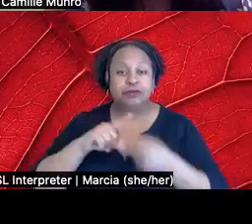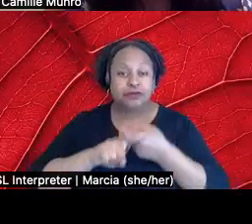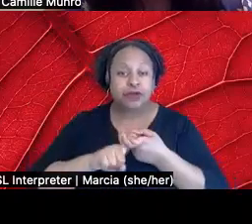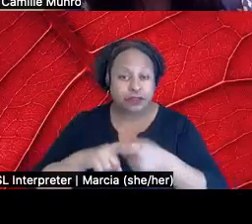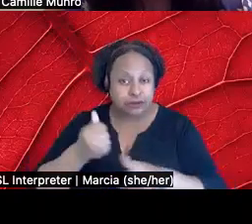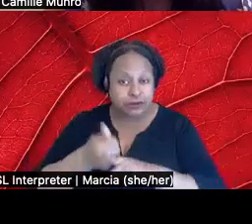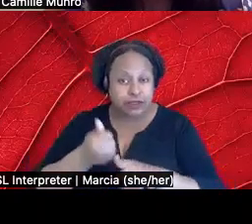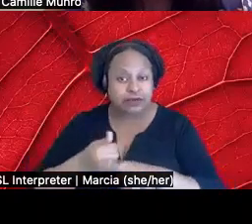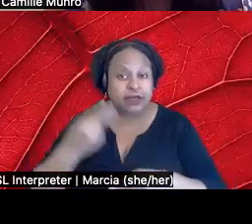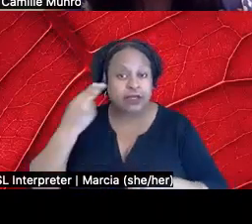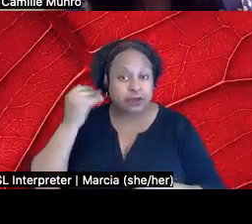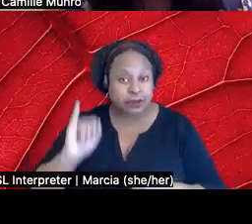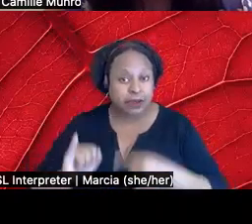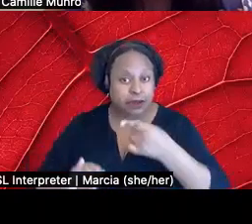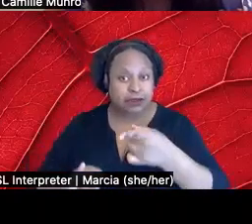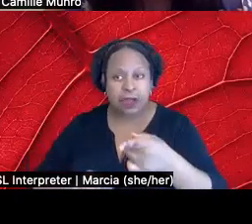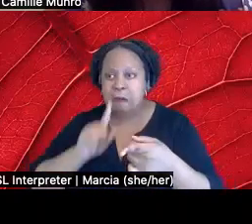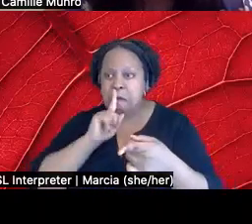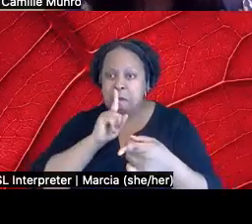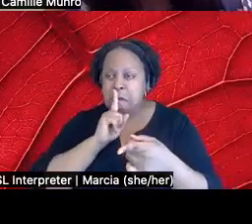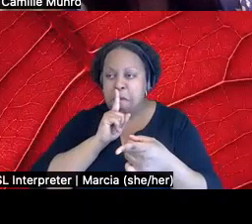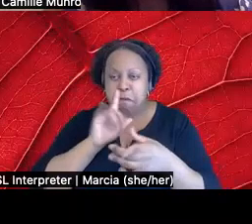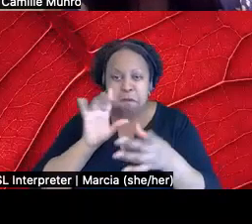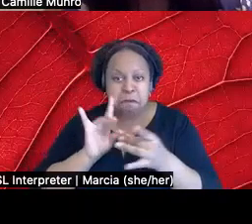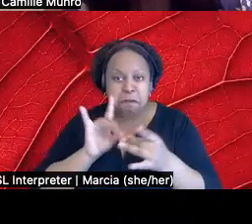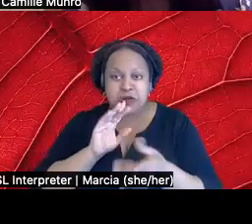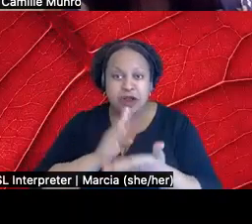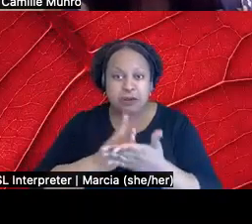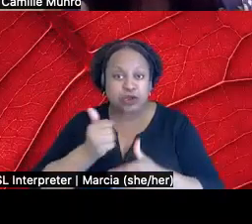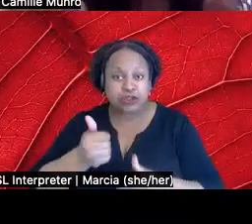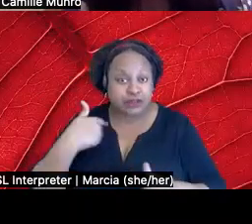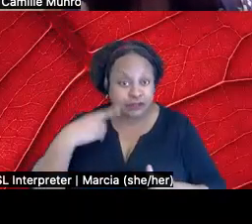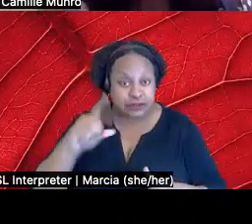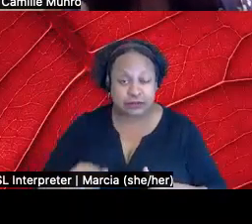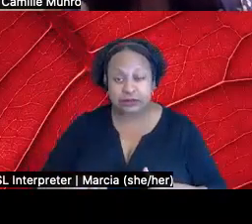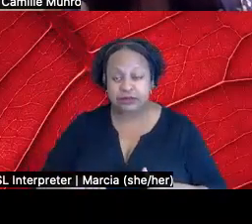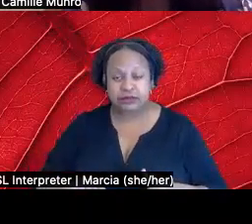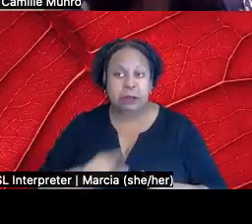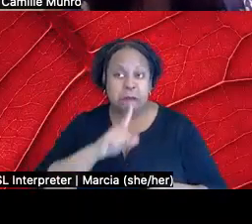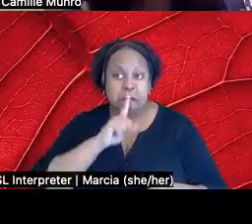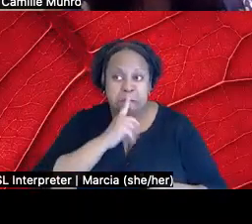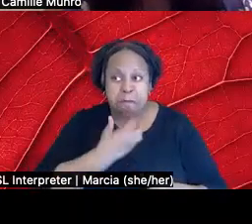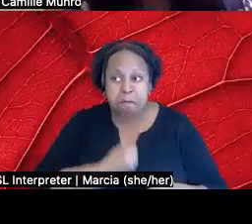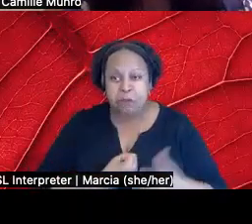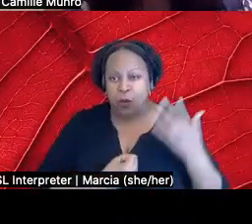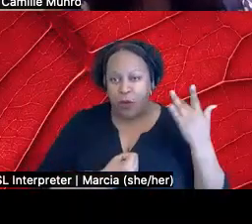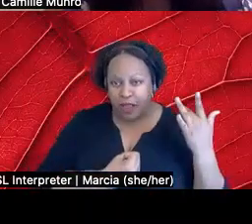would not say she had a disability because again, sometimes we have to educate ourselves as well.